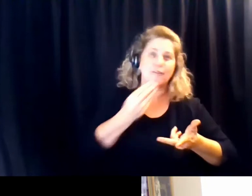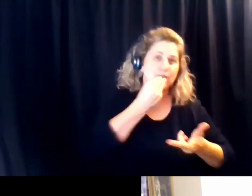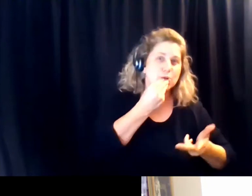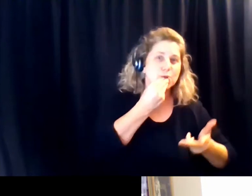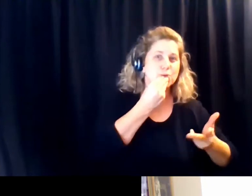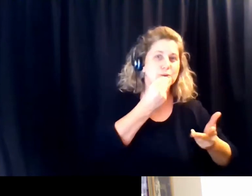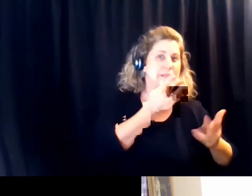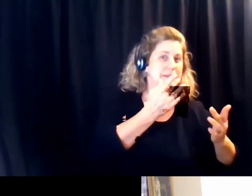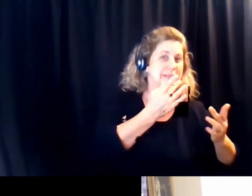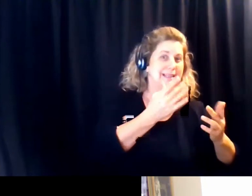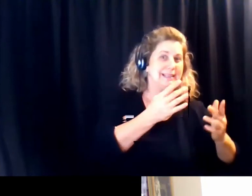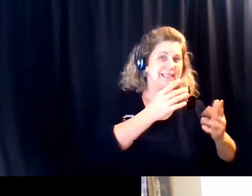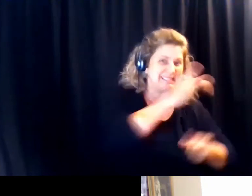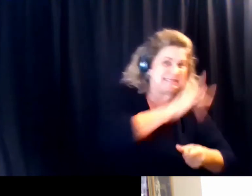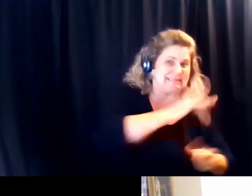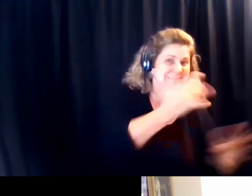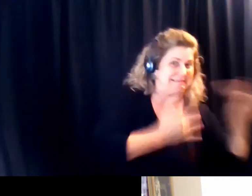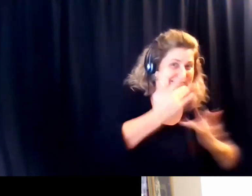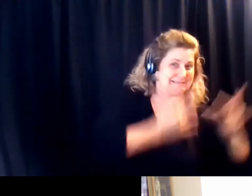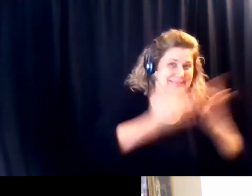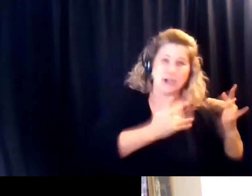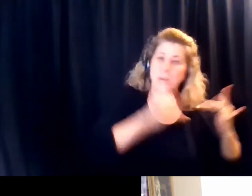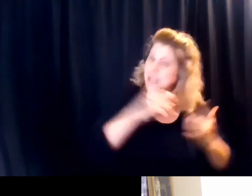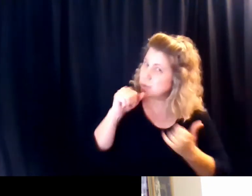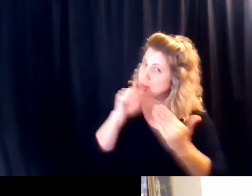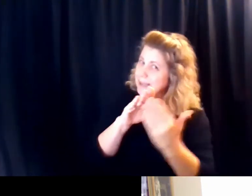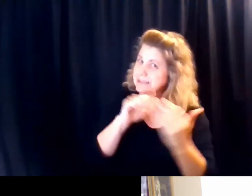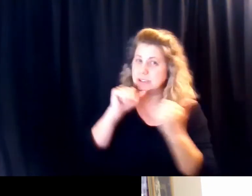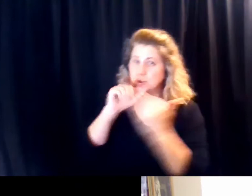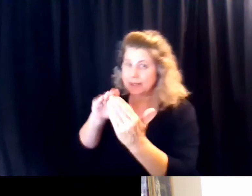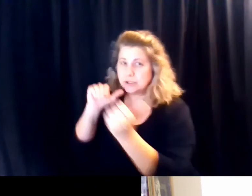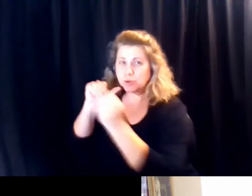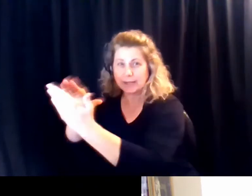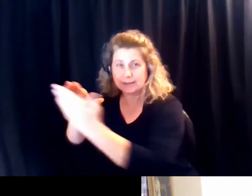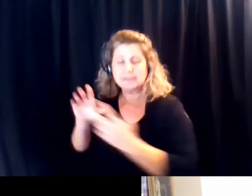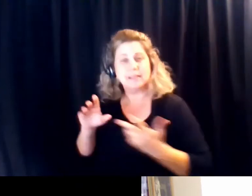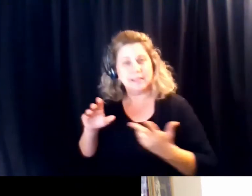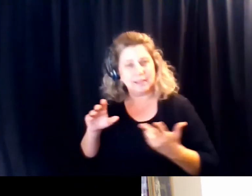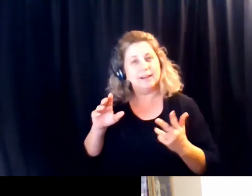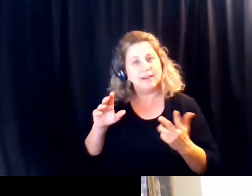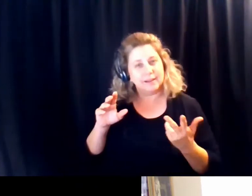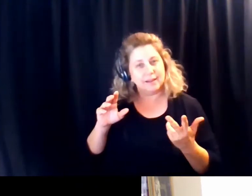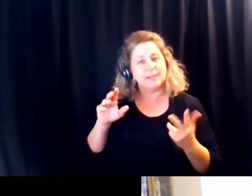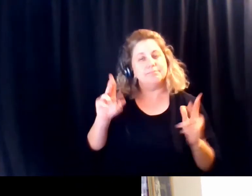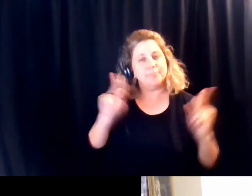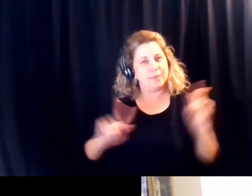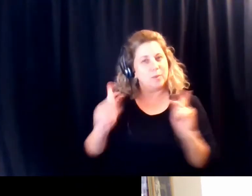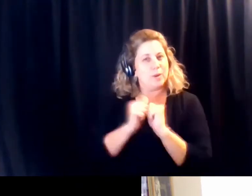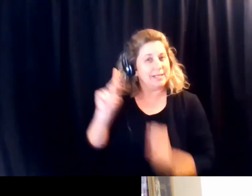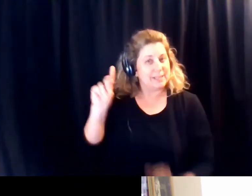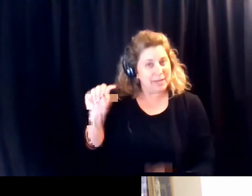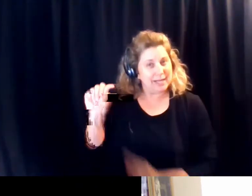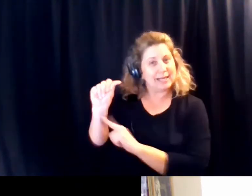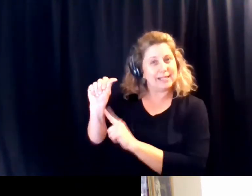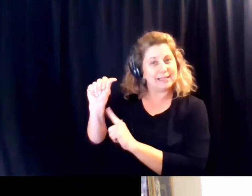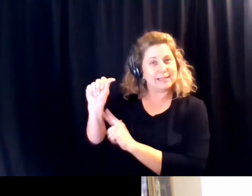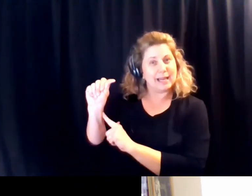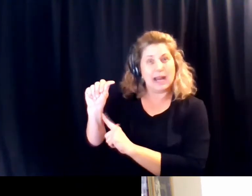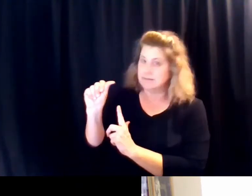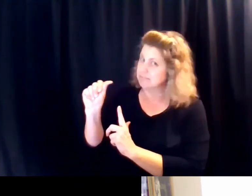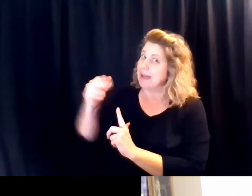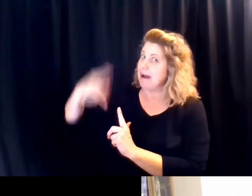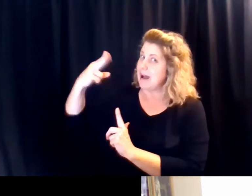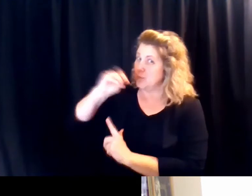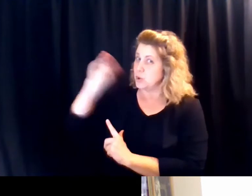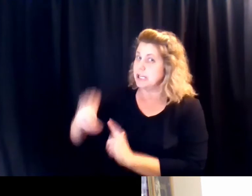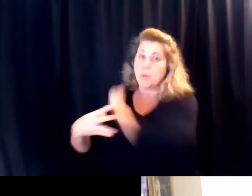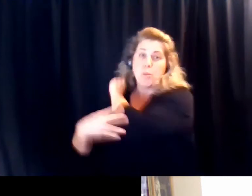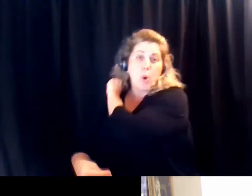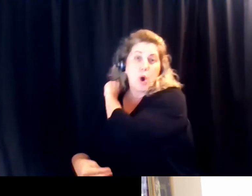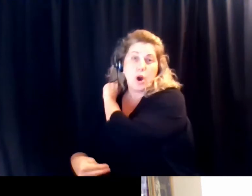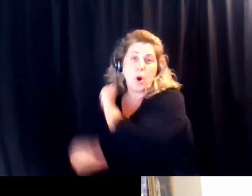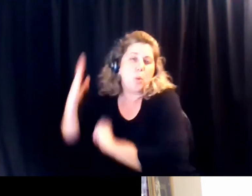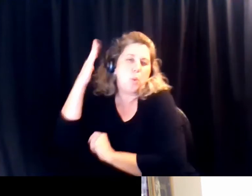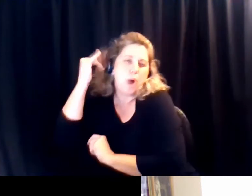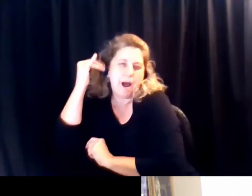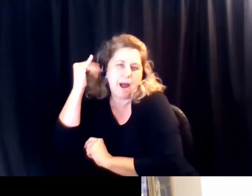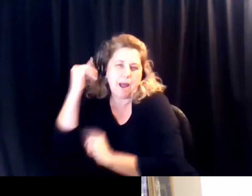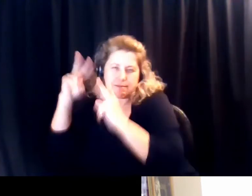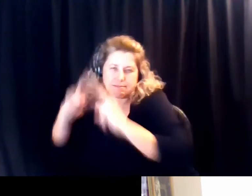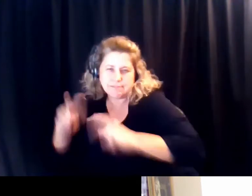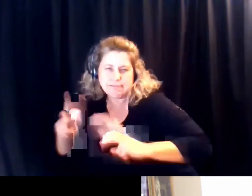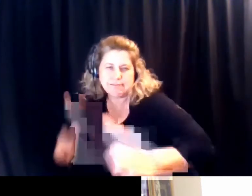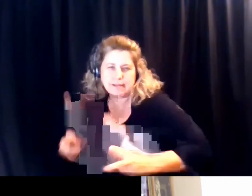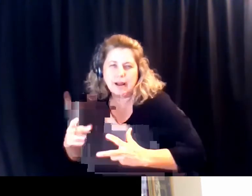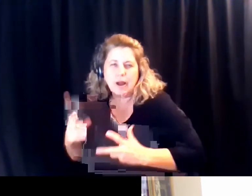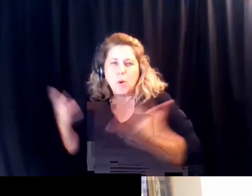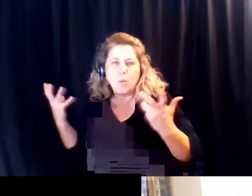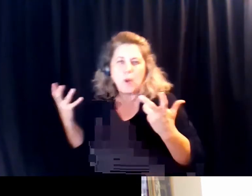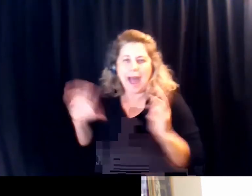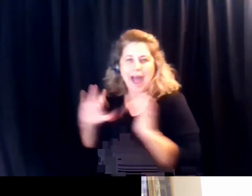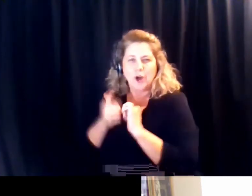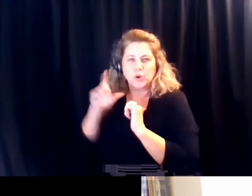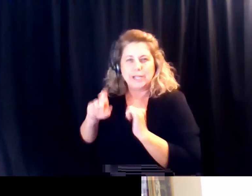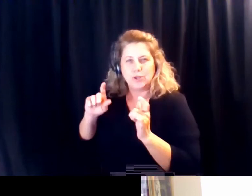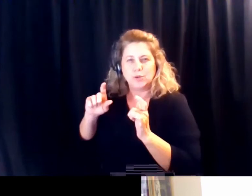Heather Dibblee: Pointed out a lot of society can use case in point curb cut out that strollers its people and skateboards. It's universal. It can be for everybody. And I honestly would like it to see enforced, a little more, and not just bare minimums.